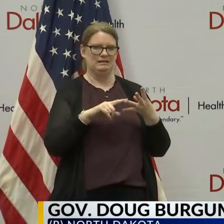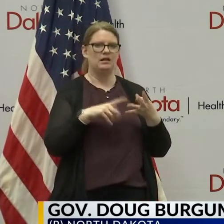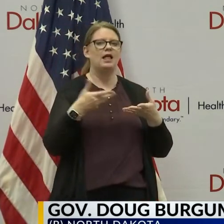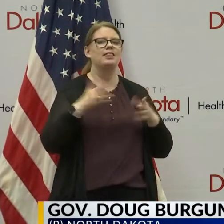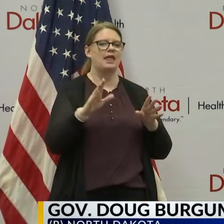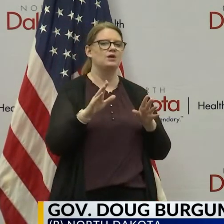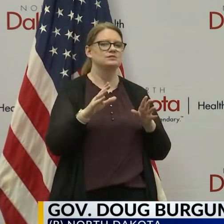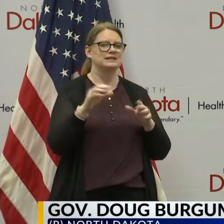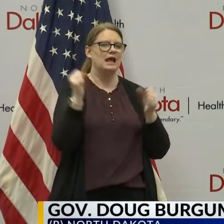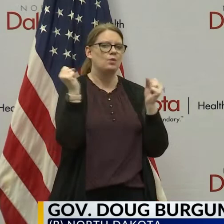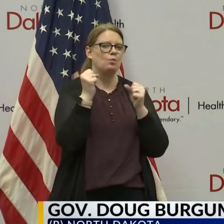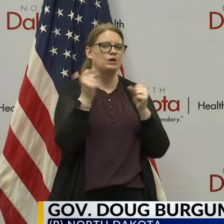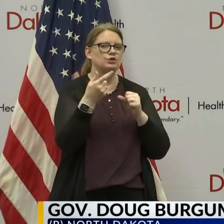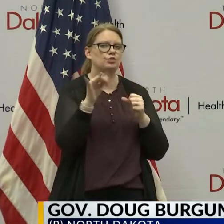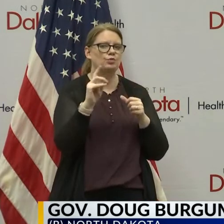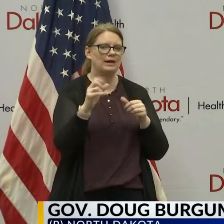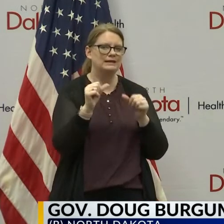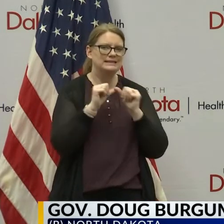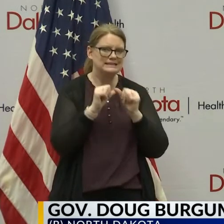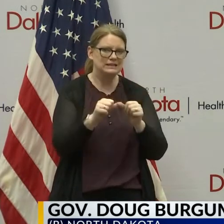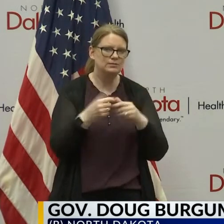HELD BY RETAILERS IN THE STATE.